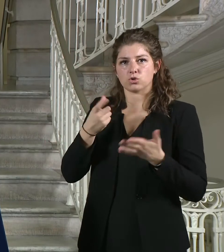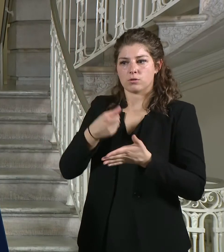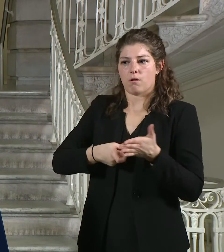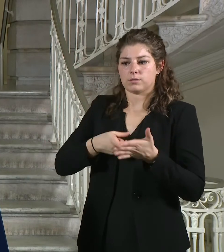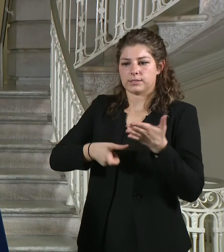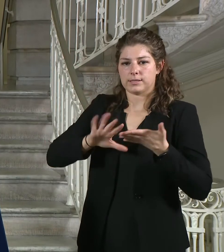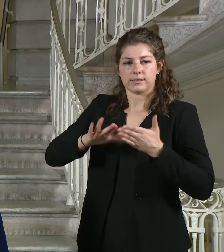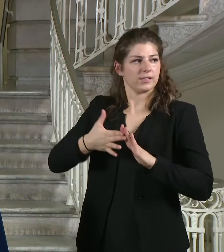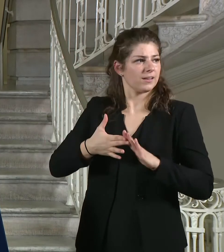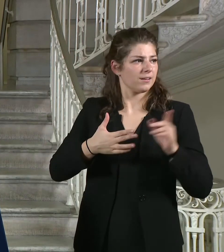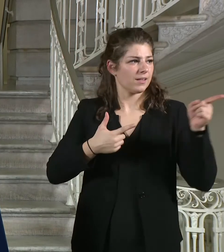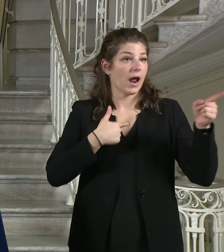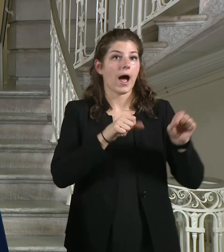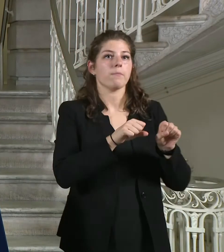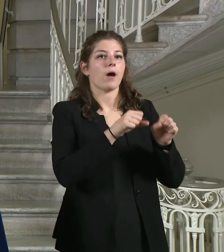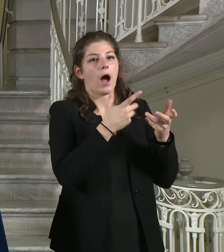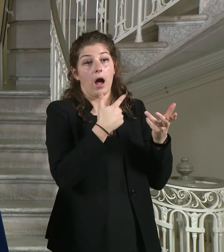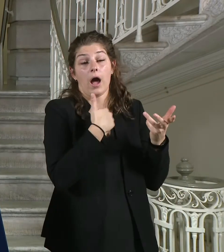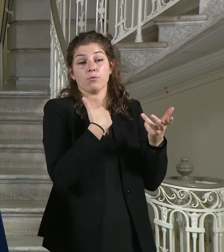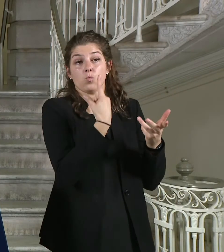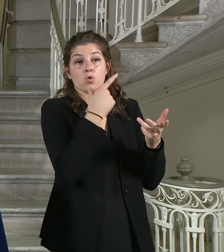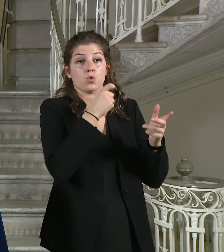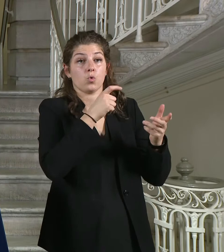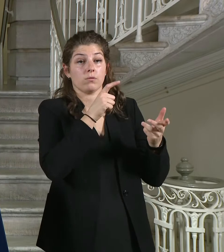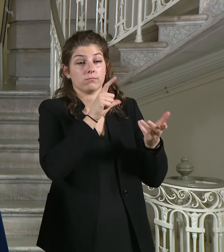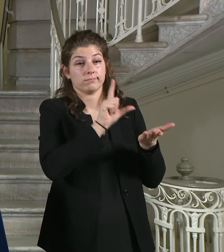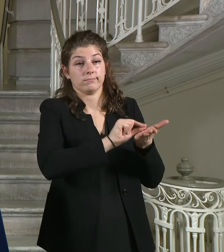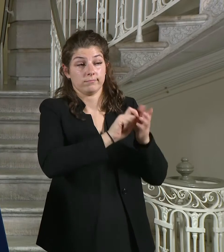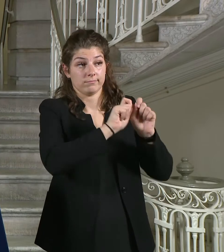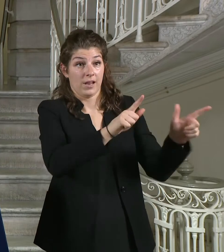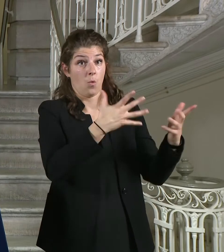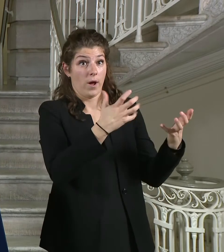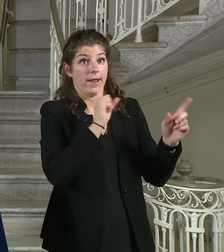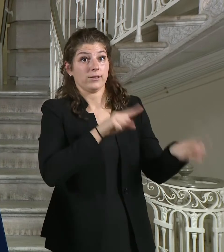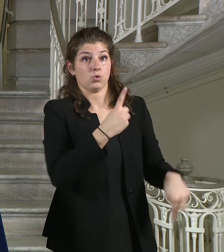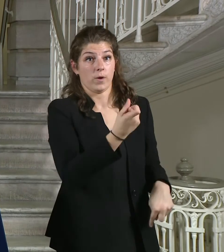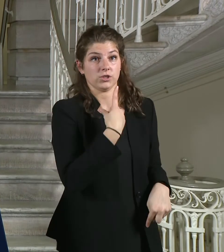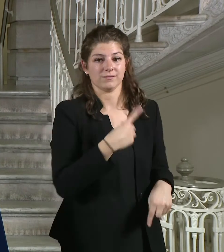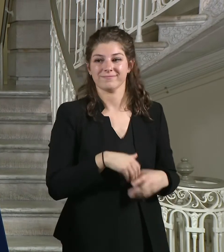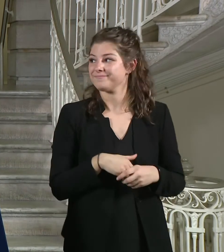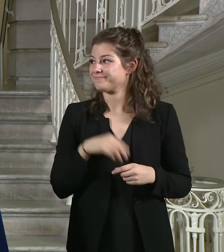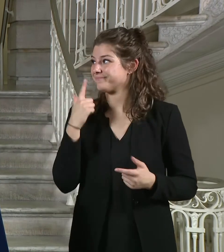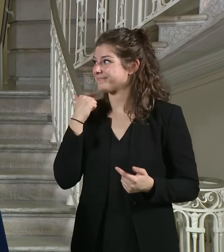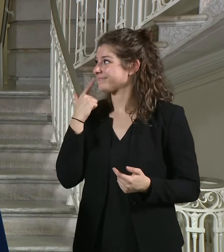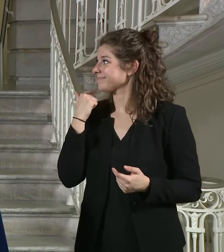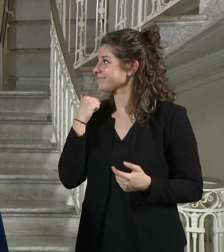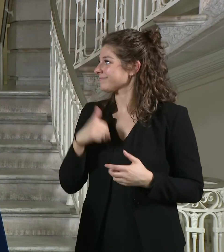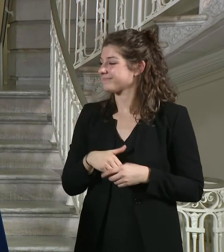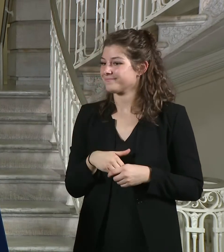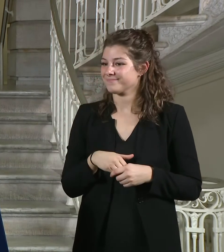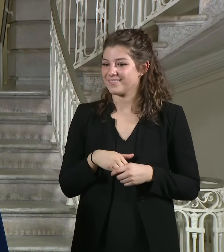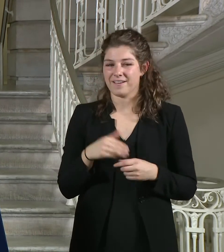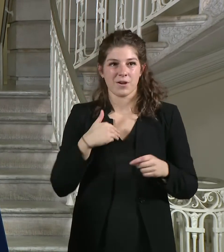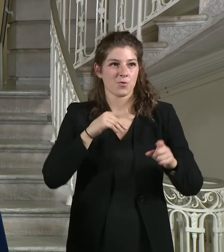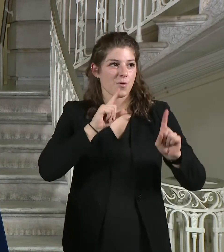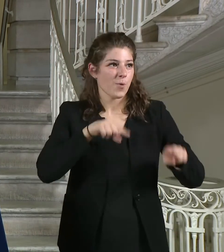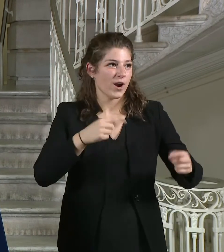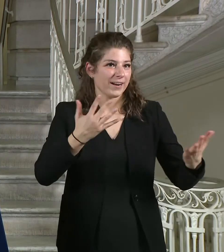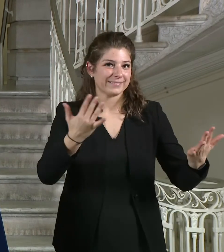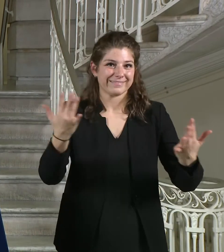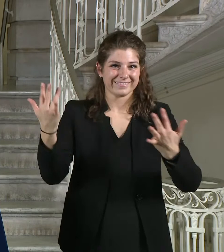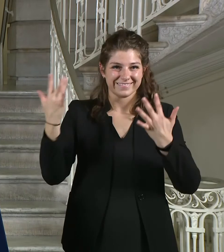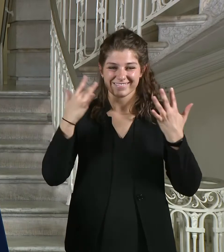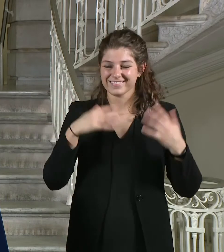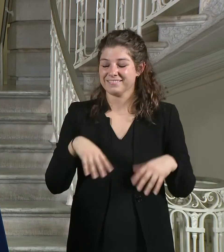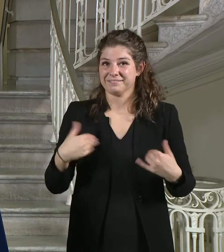DOING THIS? IT'S